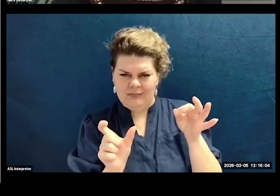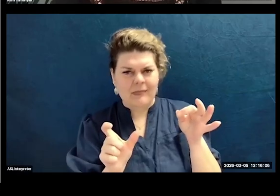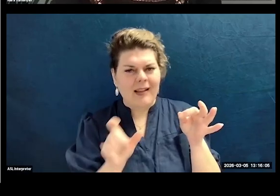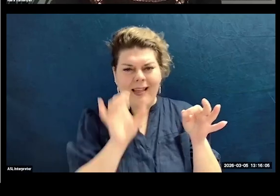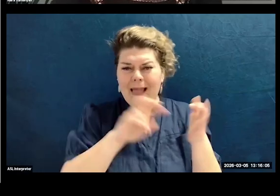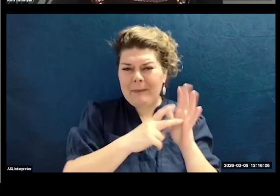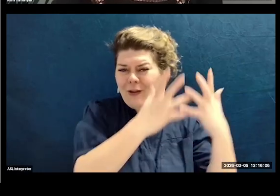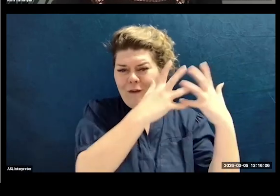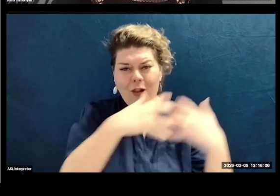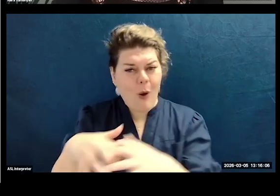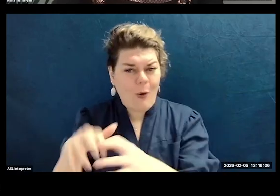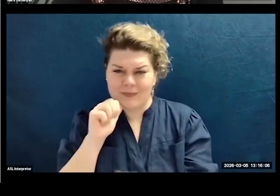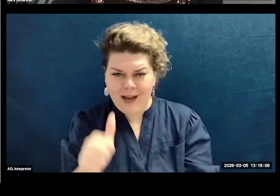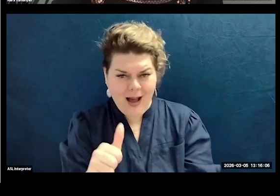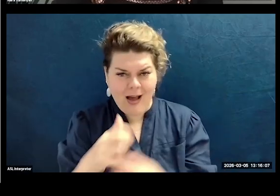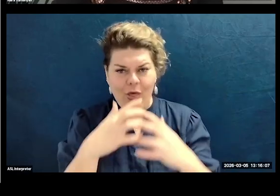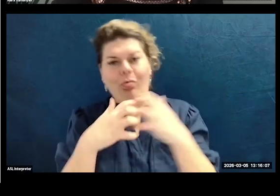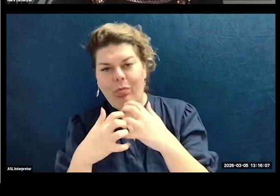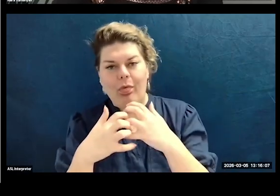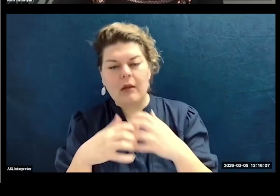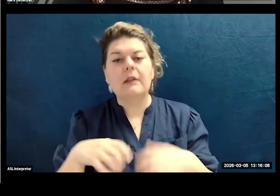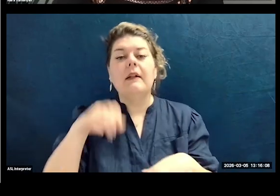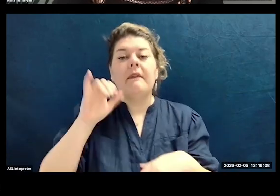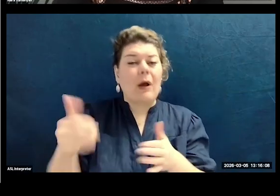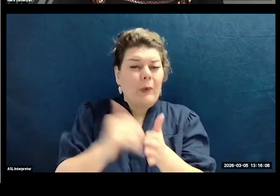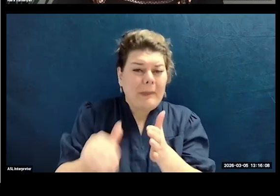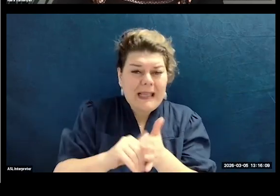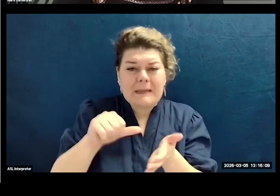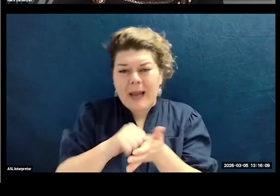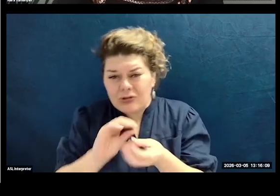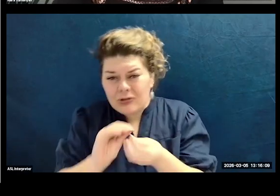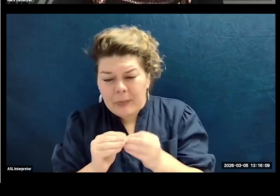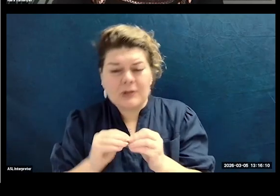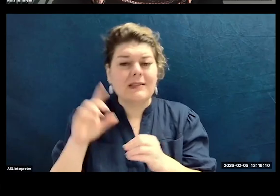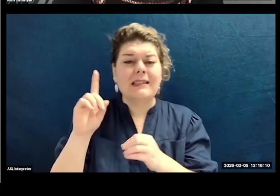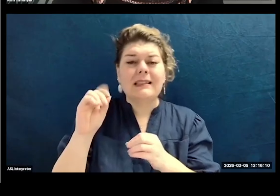This means that repeated page numbers, document titles, if they're in the header section,